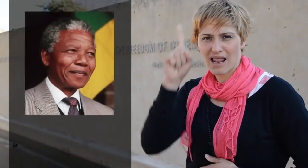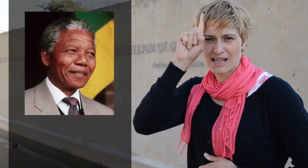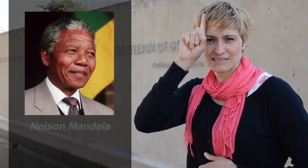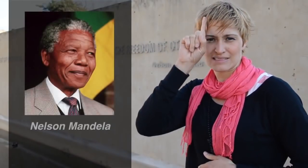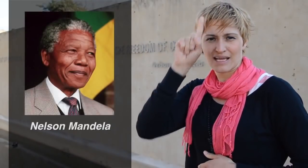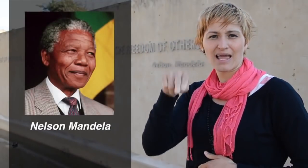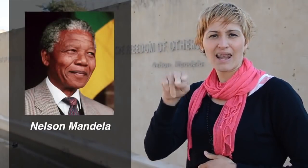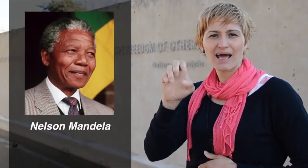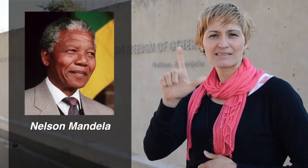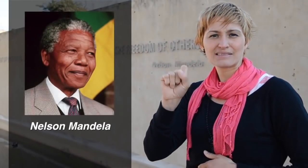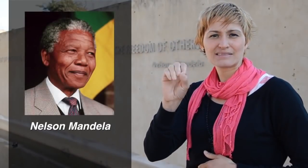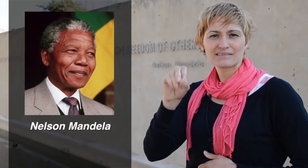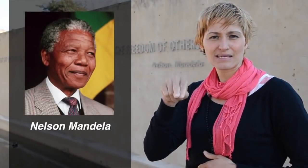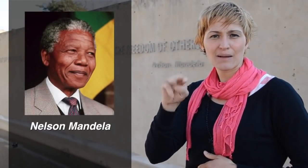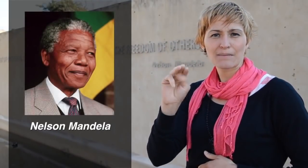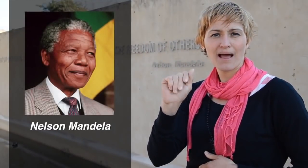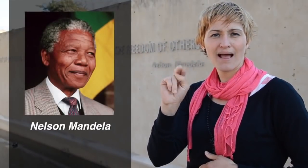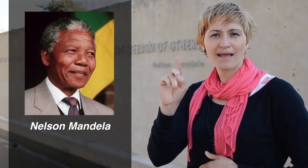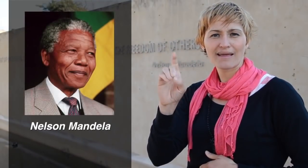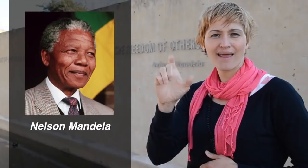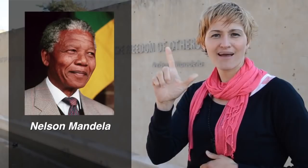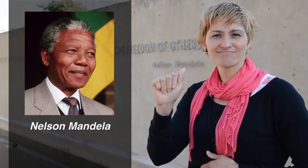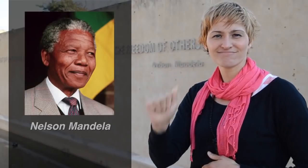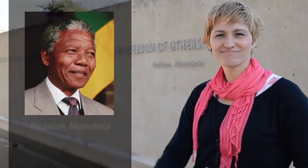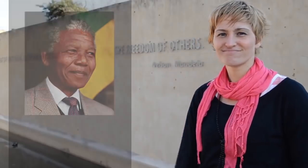Quoting Nelson Mandela.